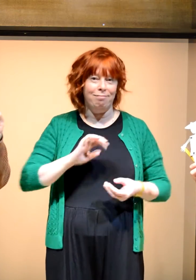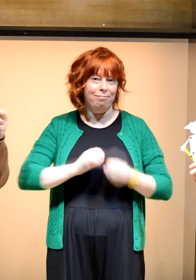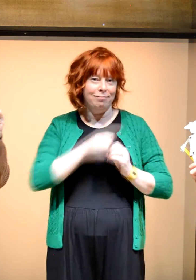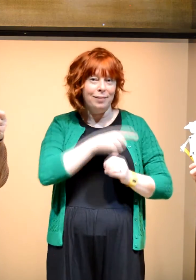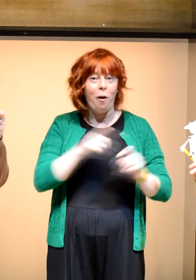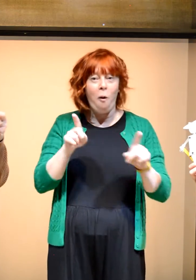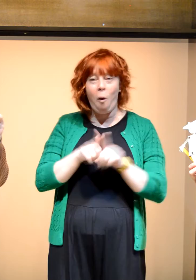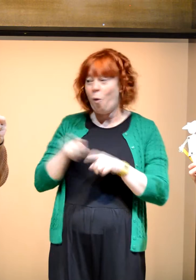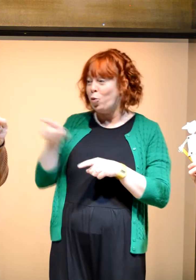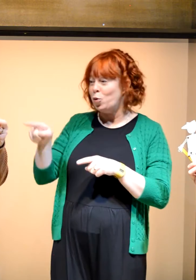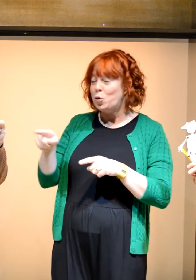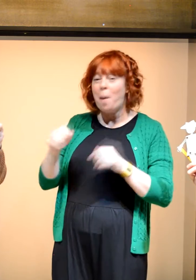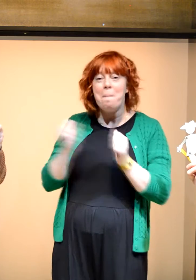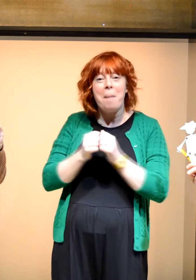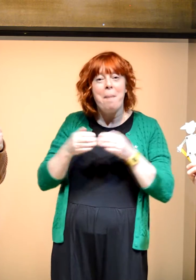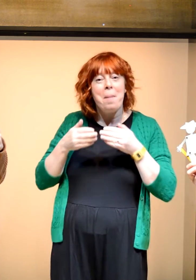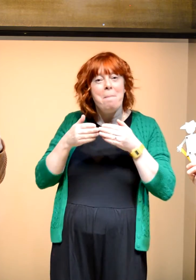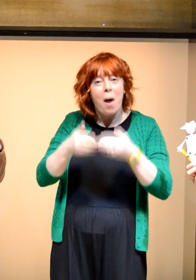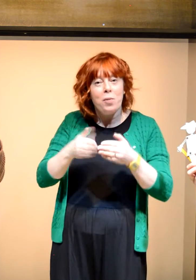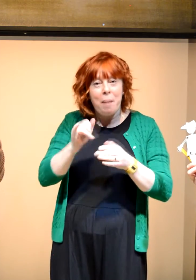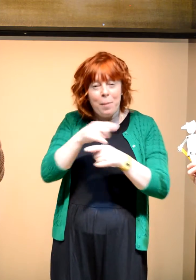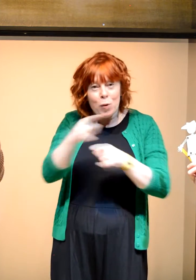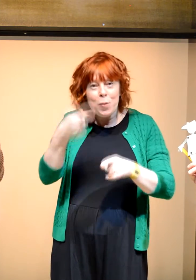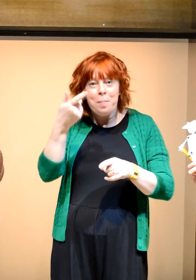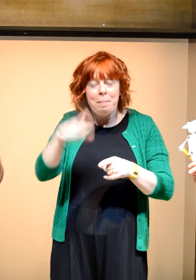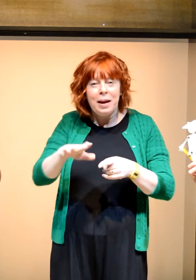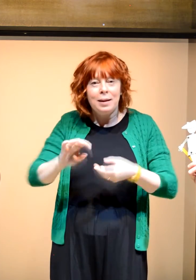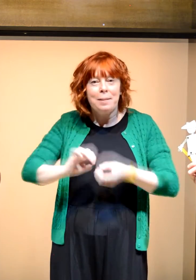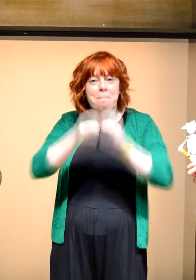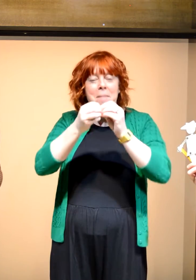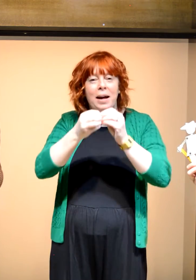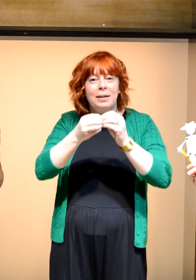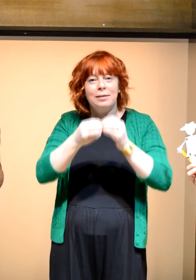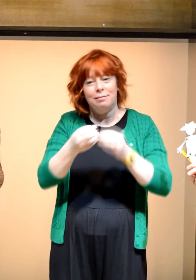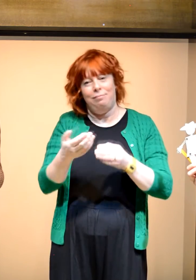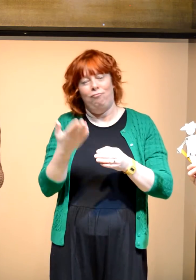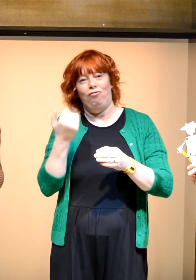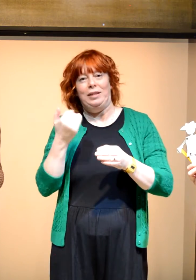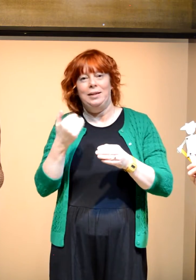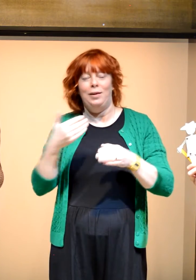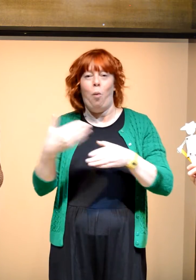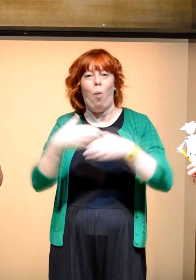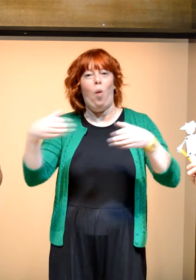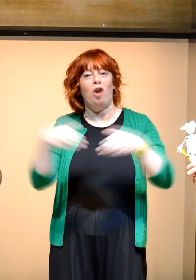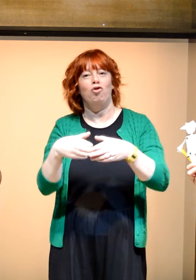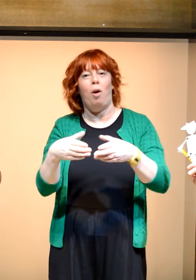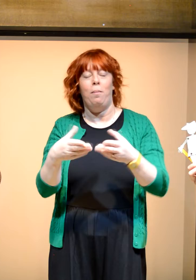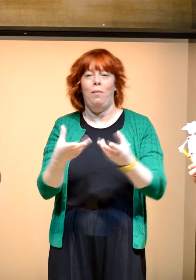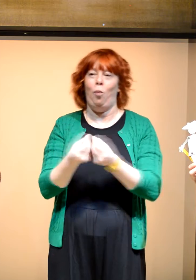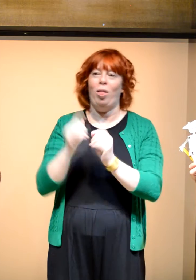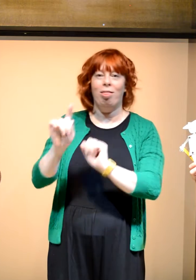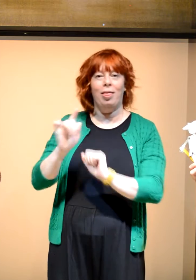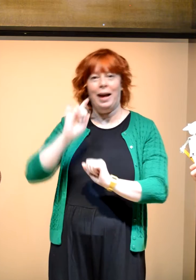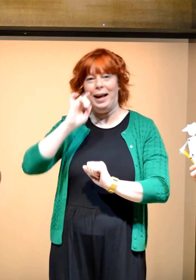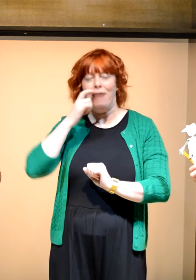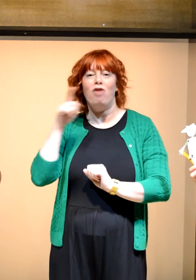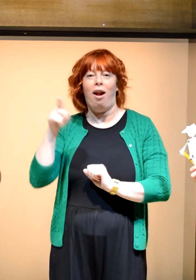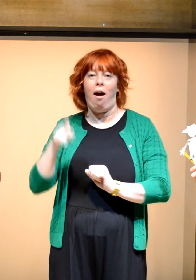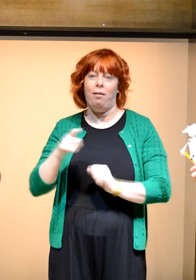little paper boat that you may have made in one of the other workshop videos with Kiruna.